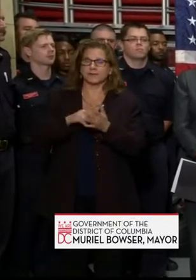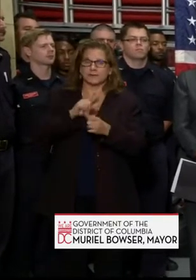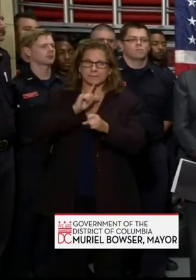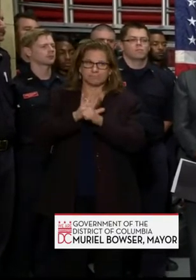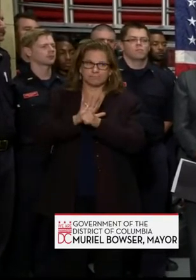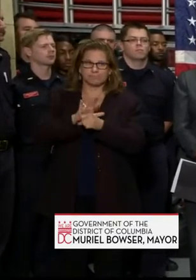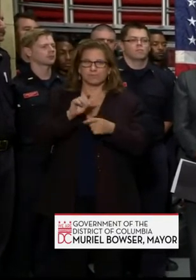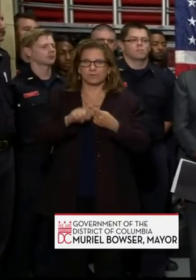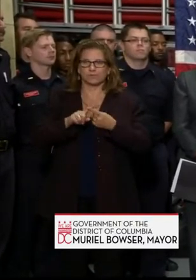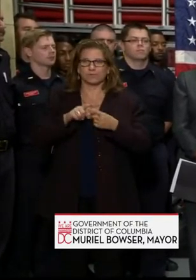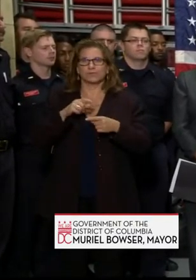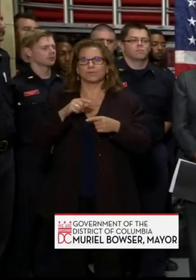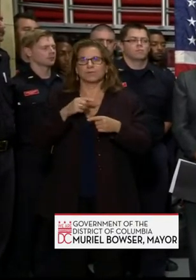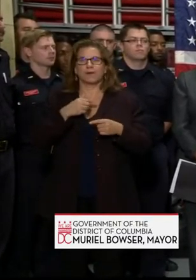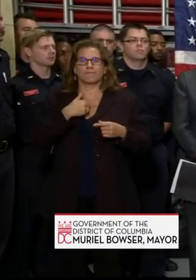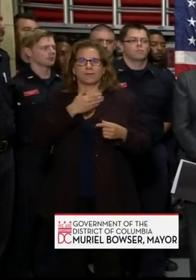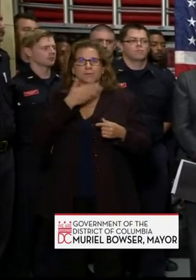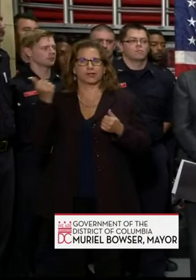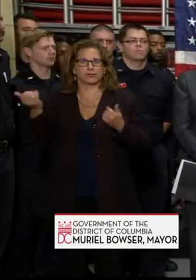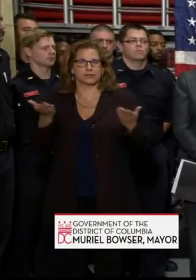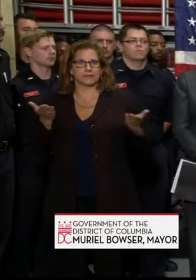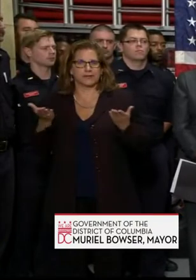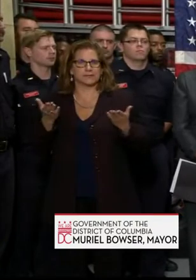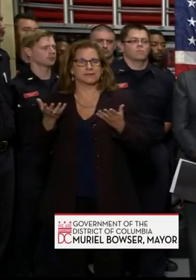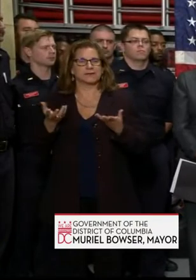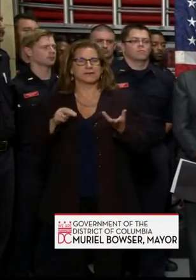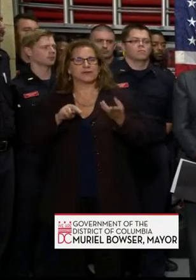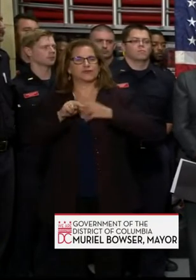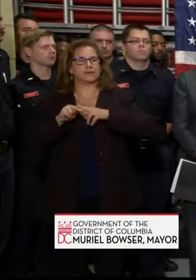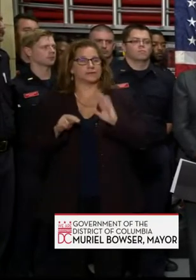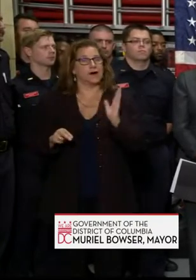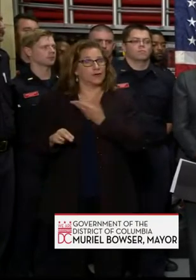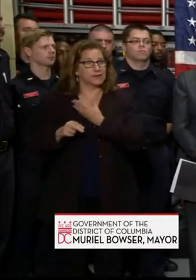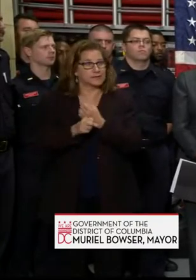EVERYBODY AND TO ENSURE THAT THERE ARE AS FEW TERRORIST